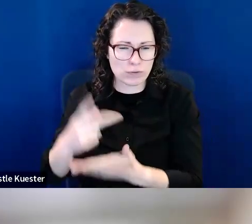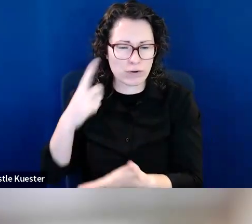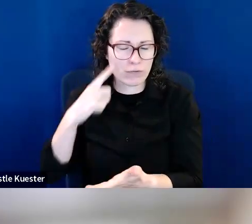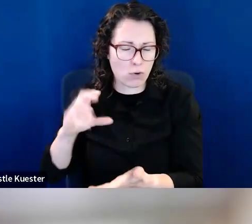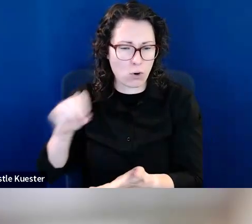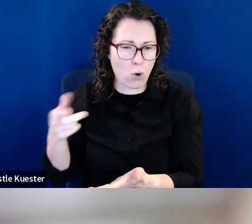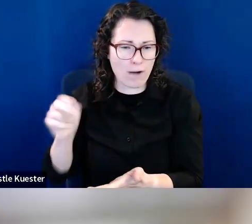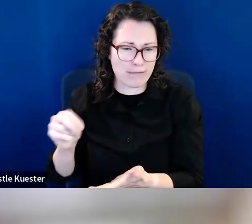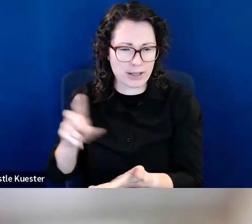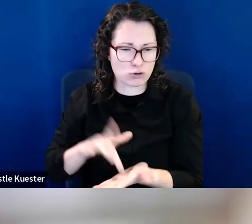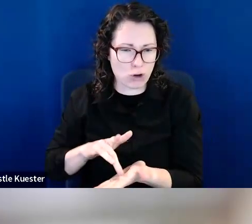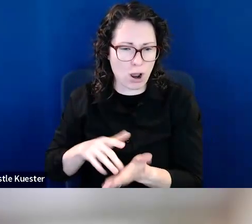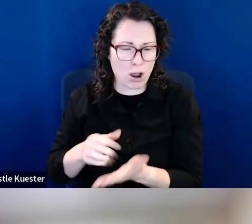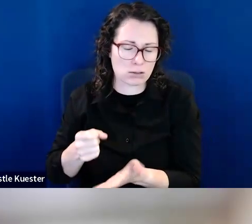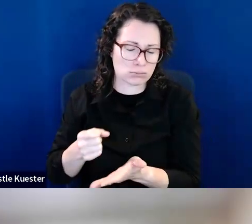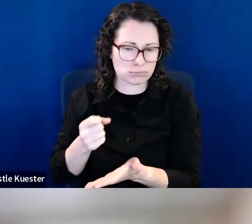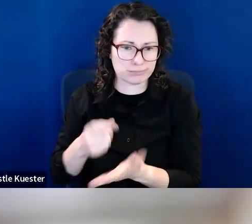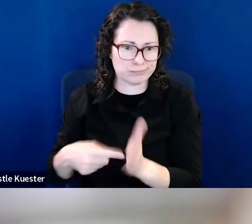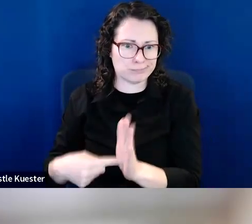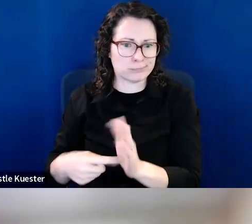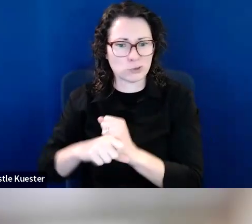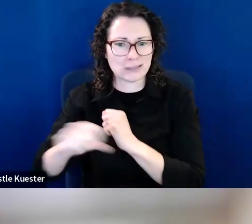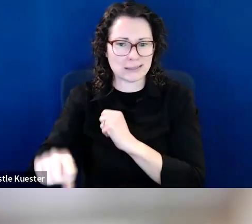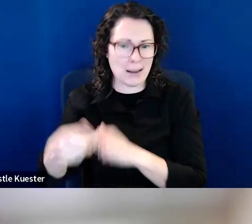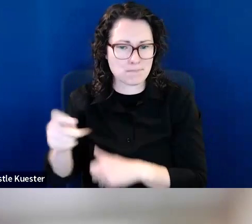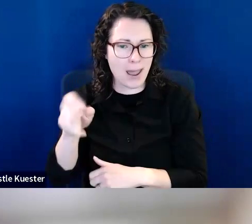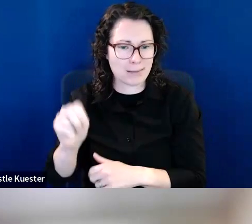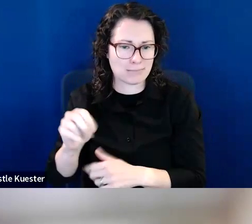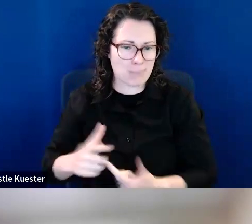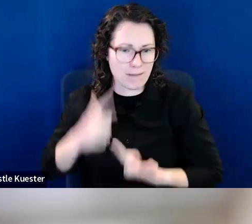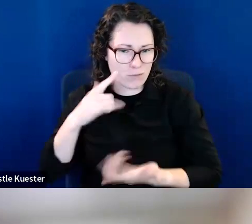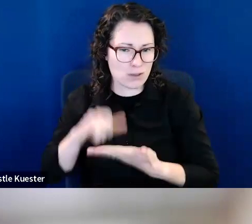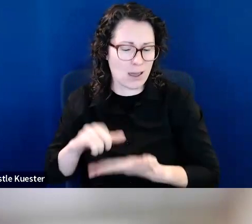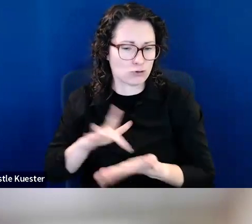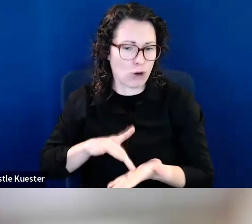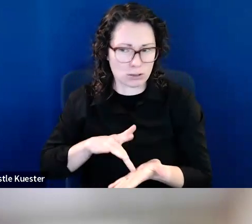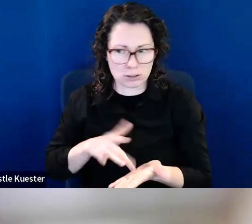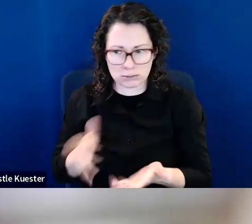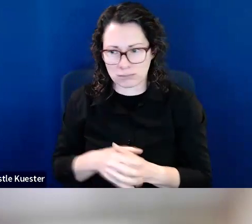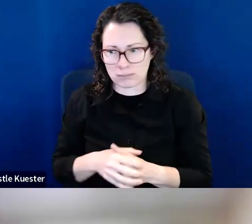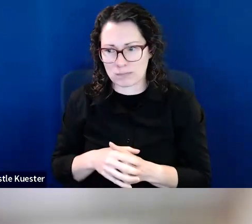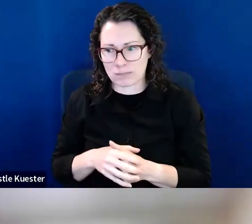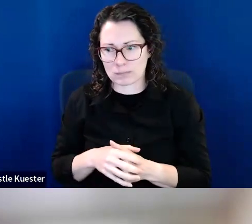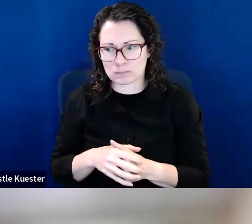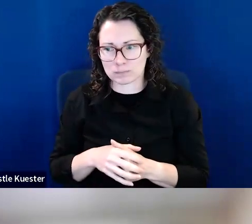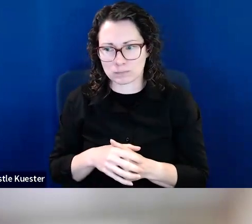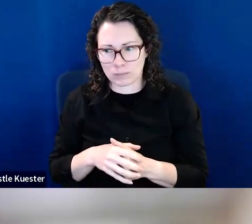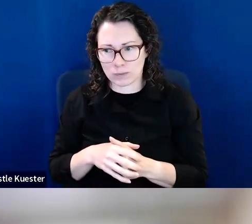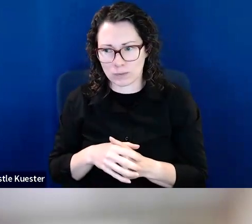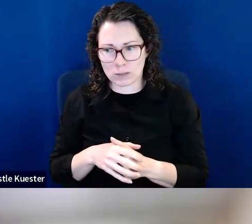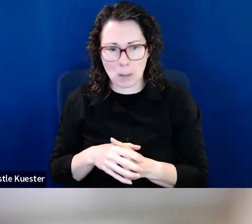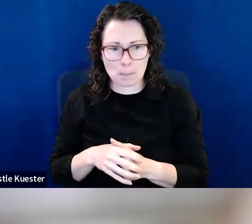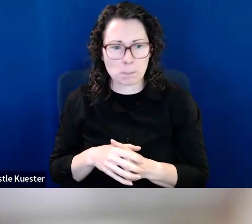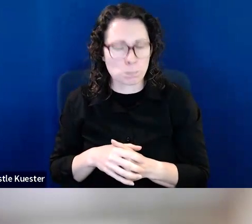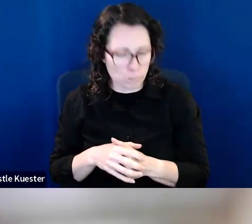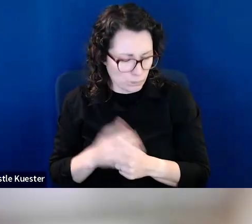drug indication to extend the patent life of the branded drug? Uh yes. So board member layman uh